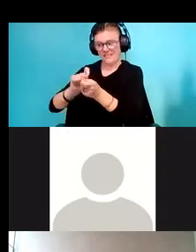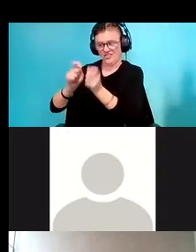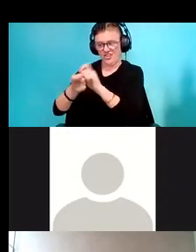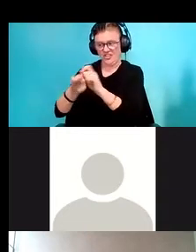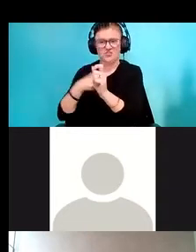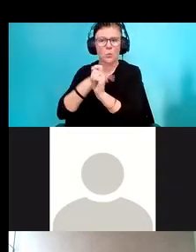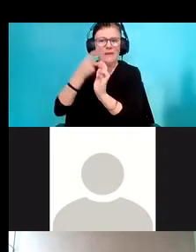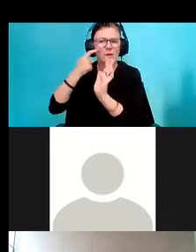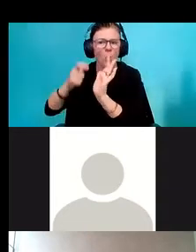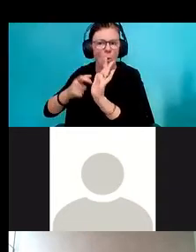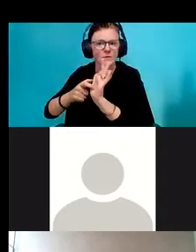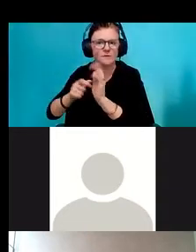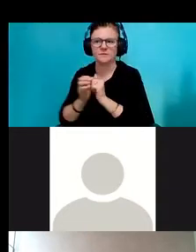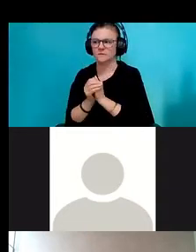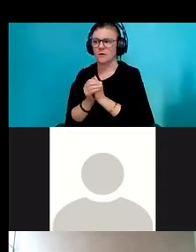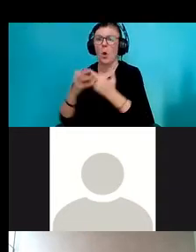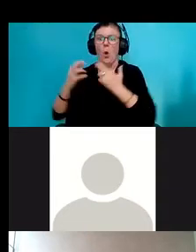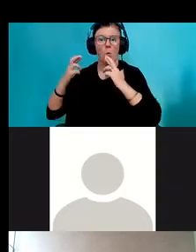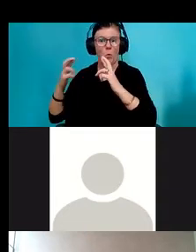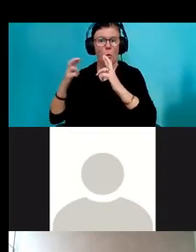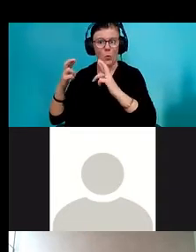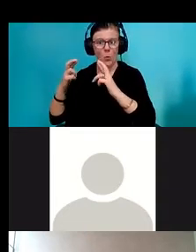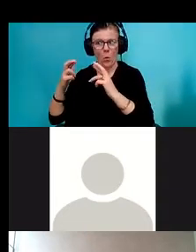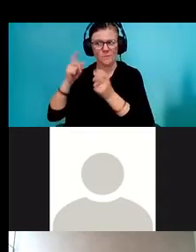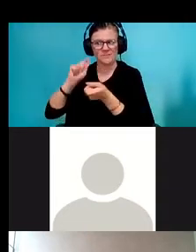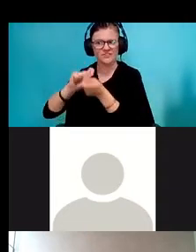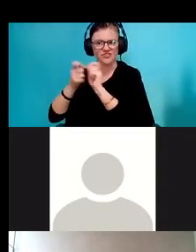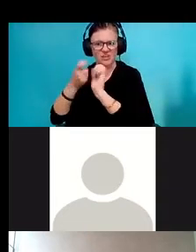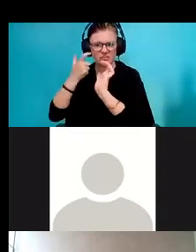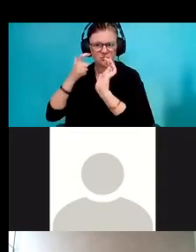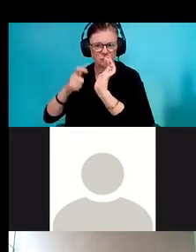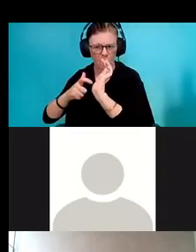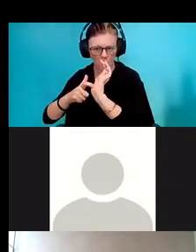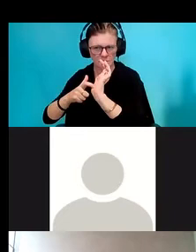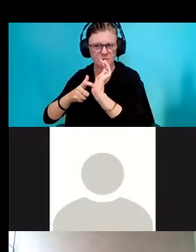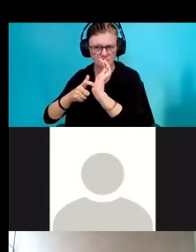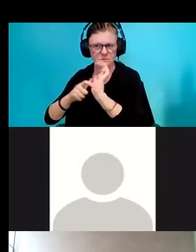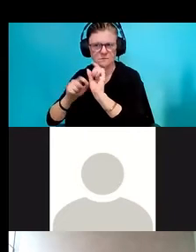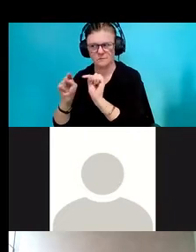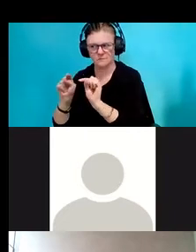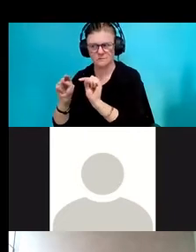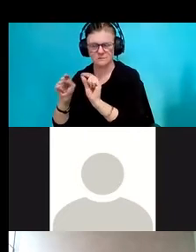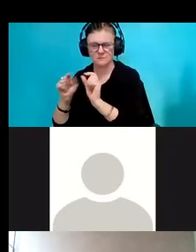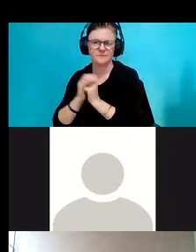or what you want to observe in your field if you're just starting out your work.